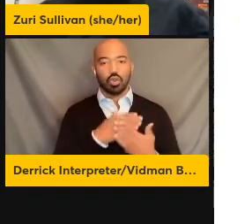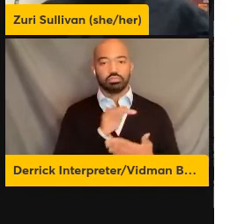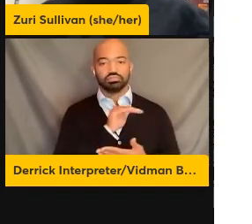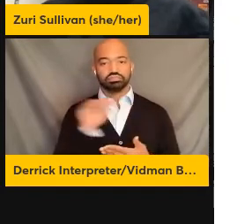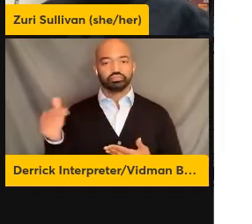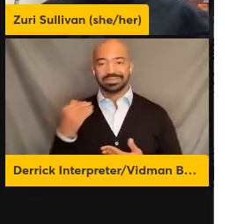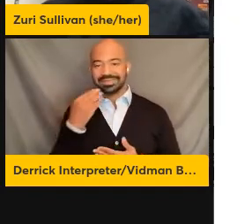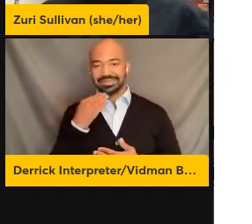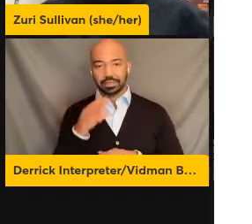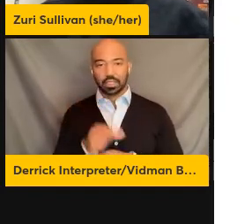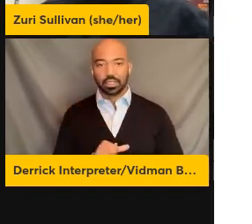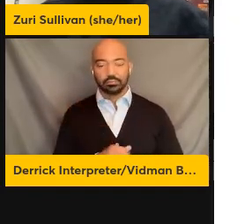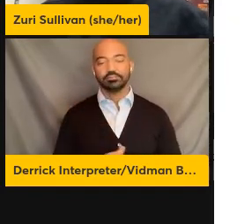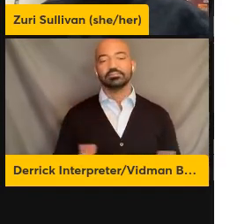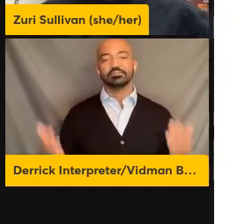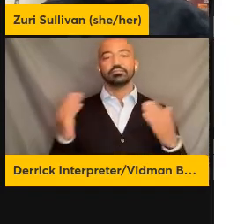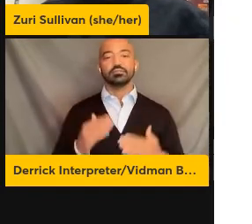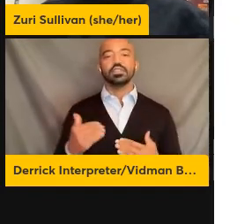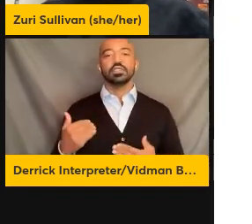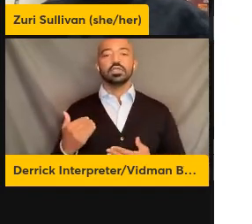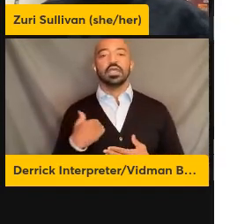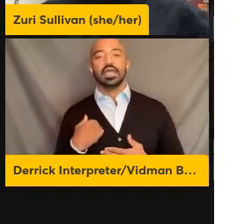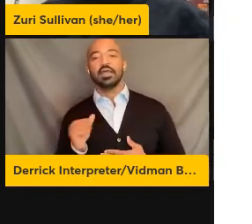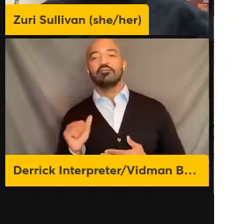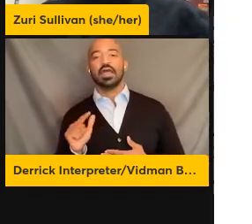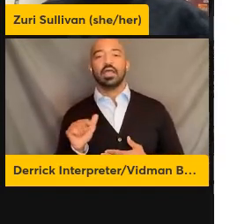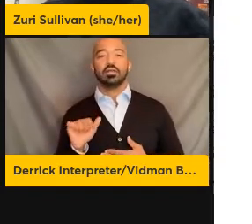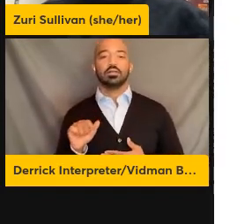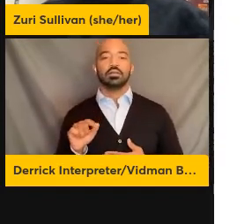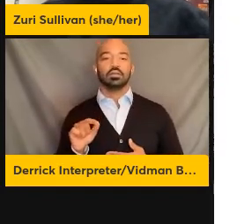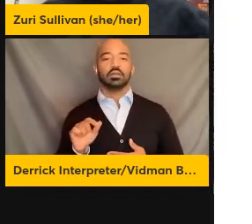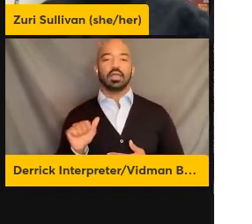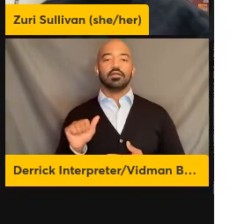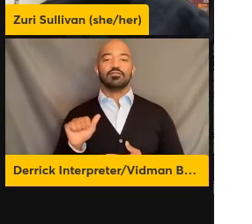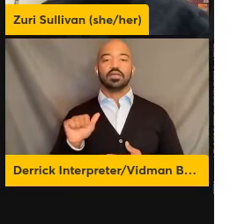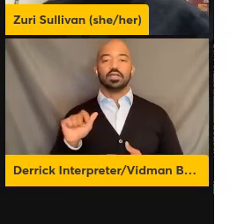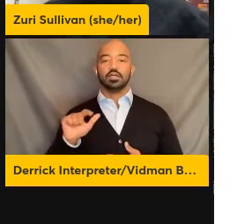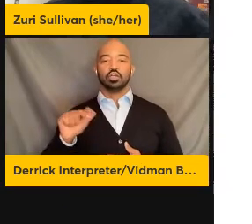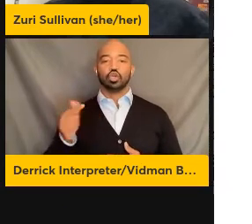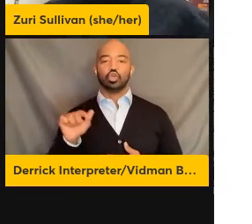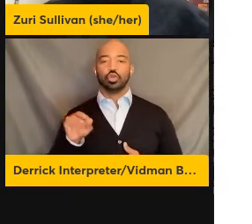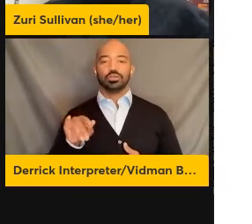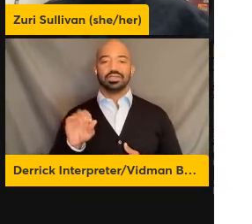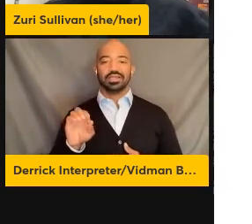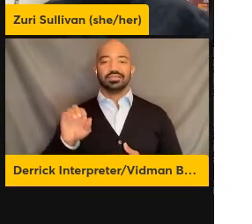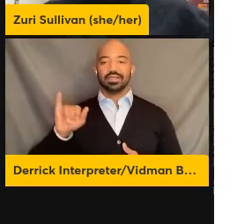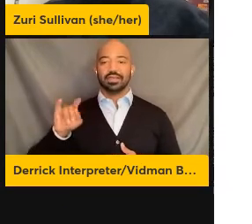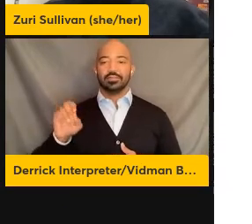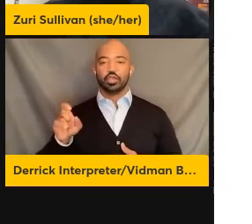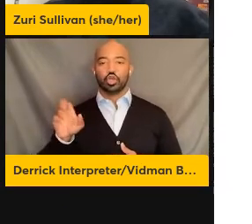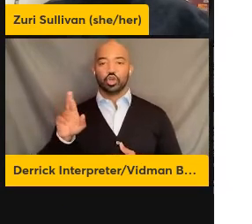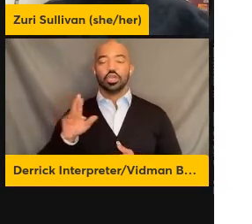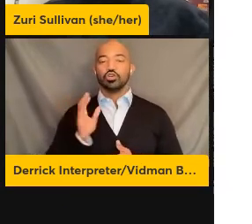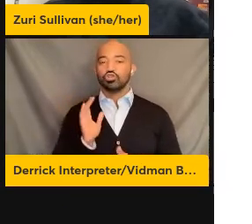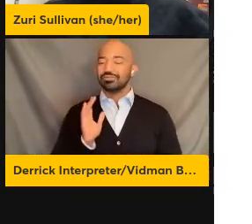used a drug that's an alpha glucosidase inhibitor called a Carlos to block the availability of carbohydrates in our high